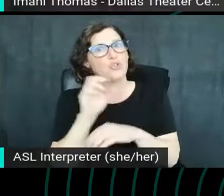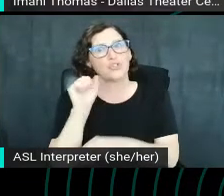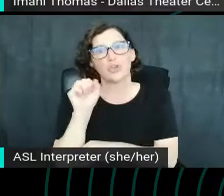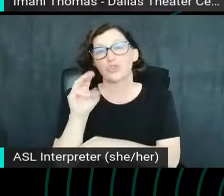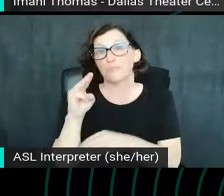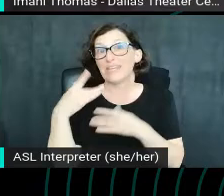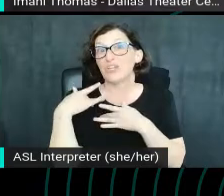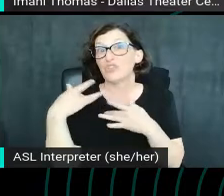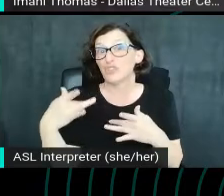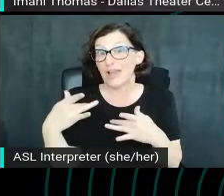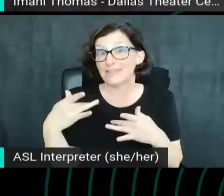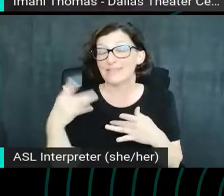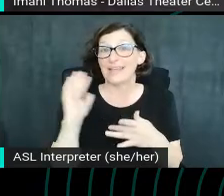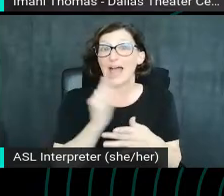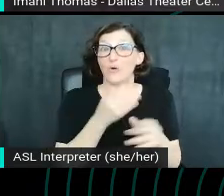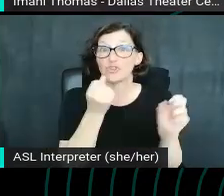My boss is going to kill me over these memes.